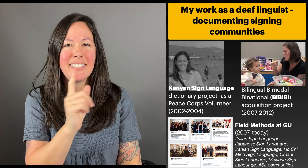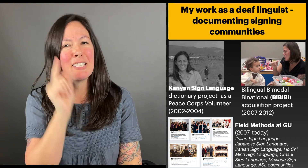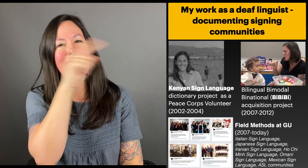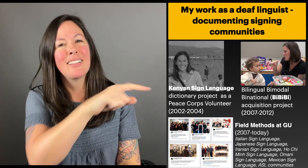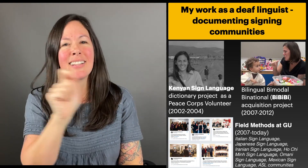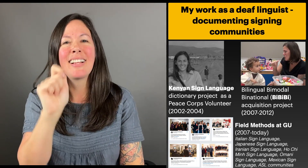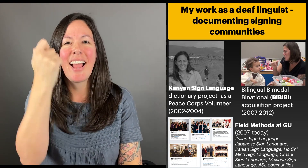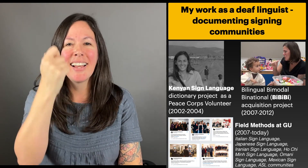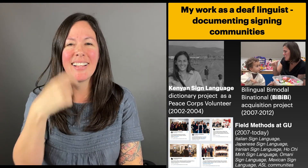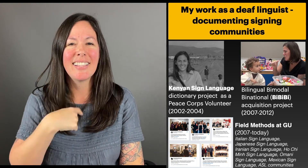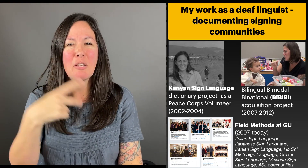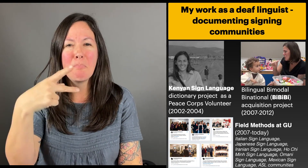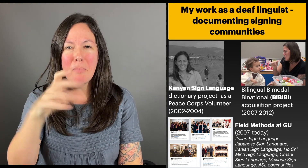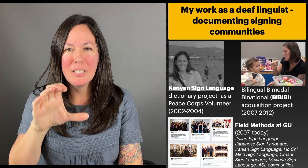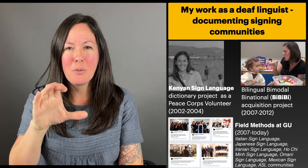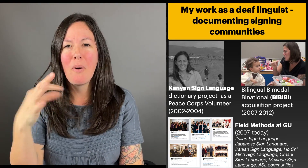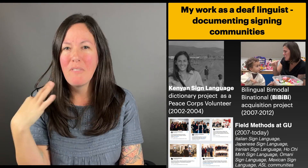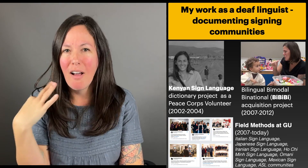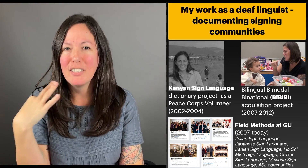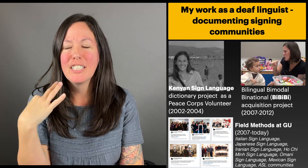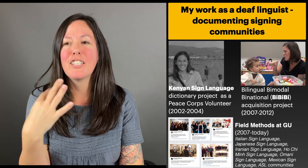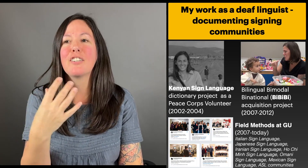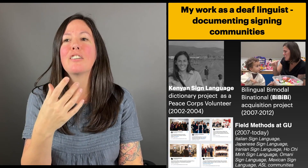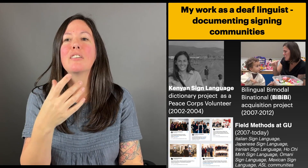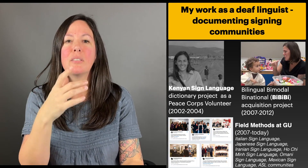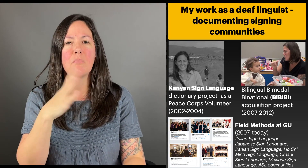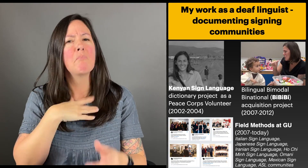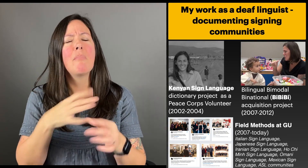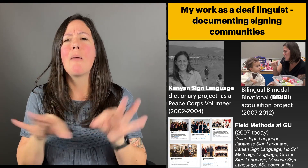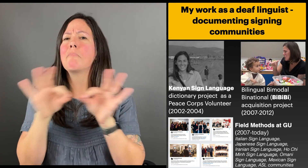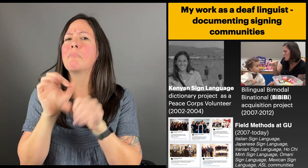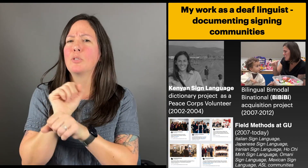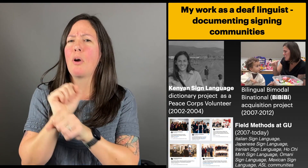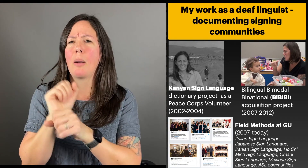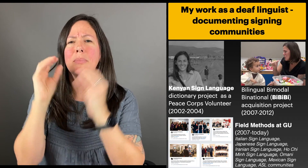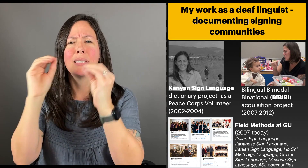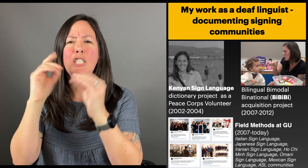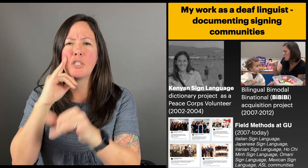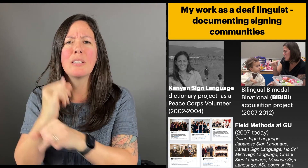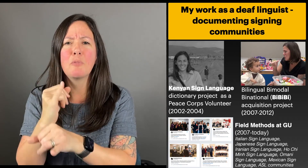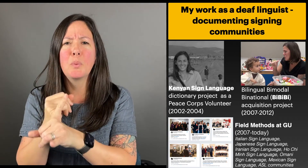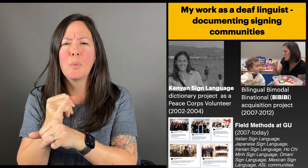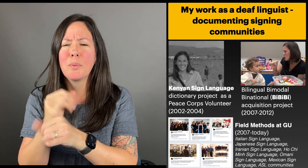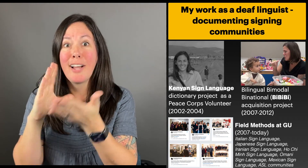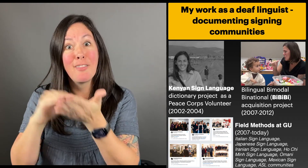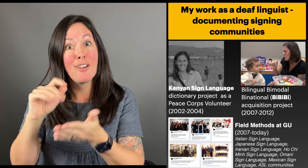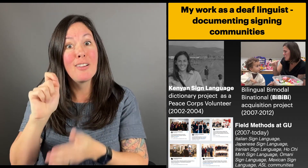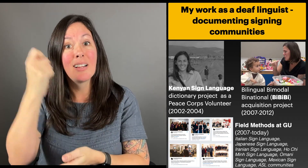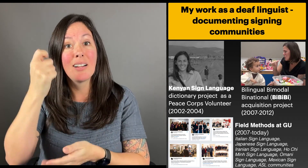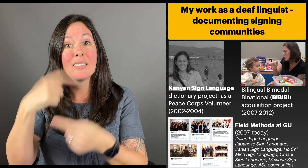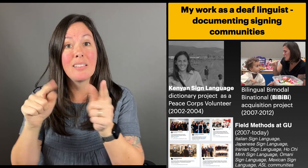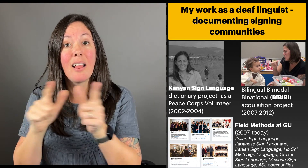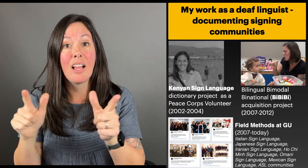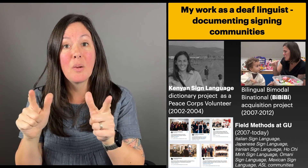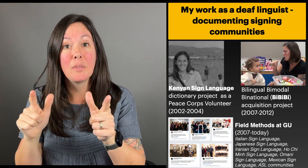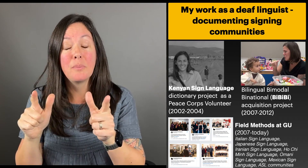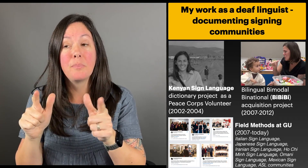for over 20 years I began and here you can see the picture on the left as a Kenyan Peace